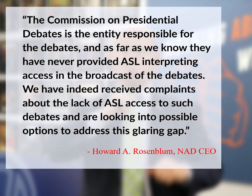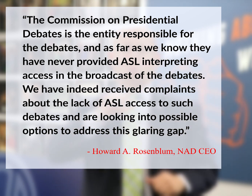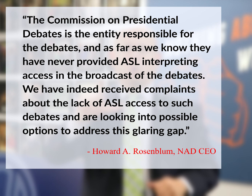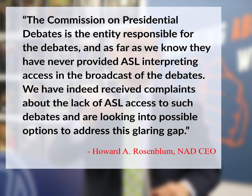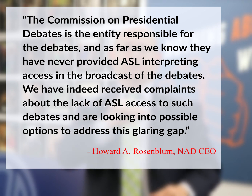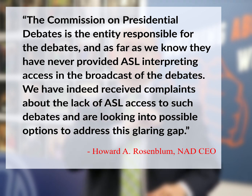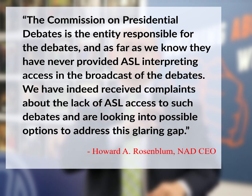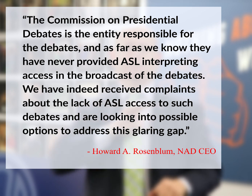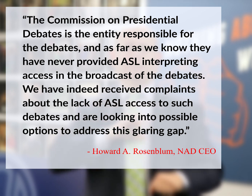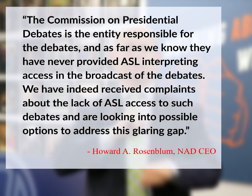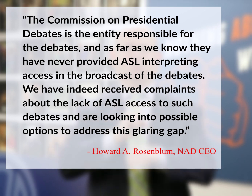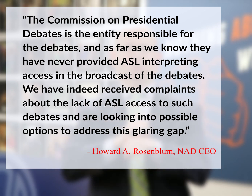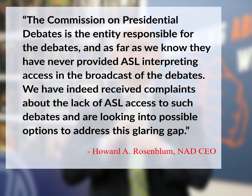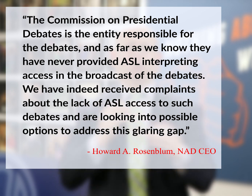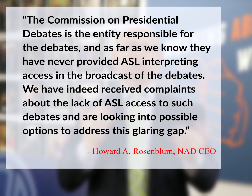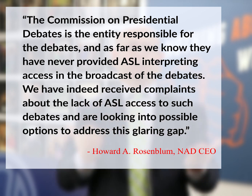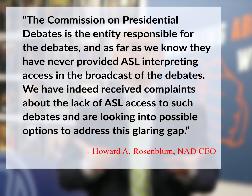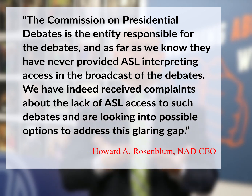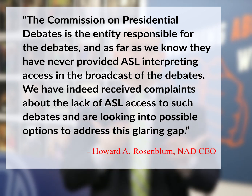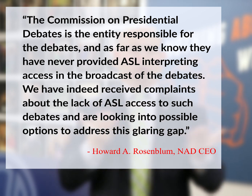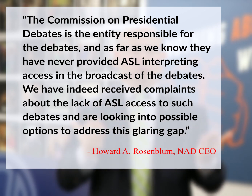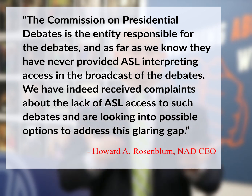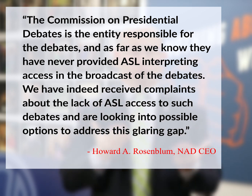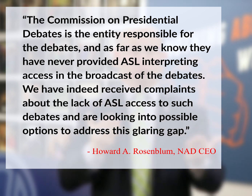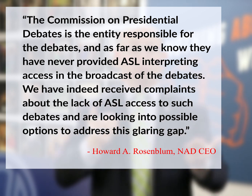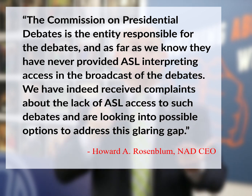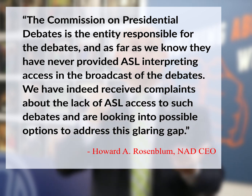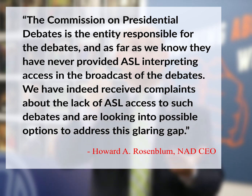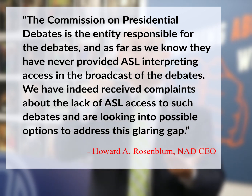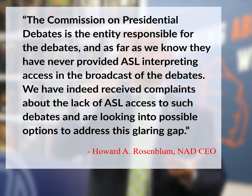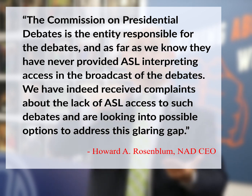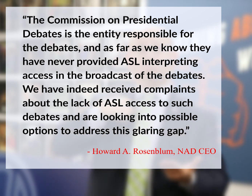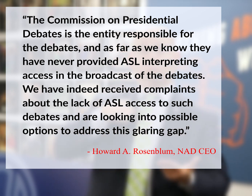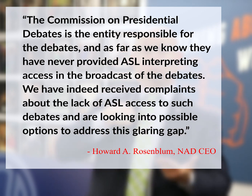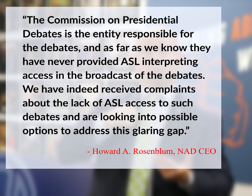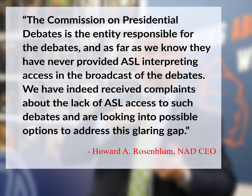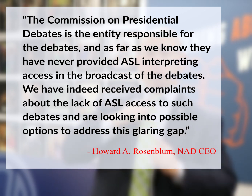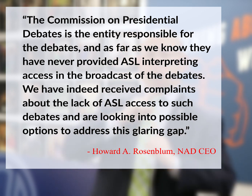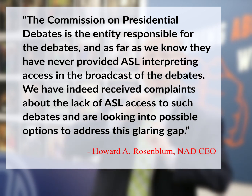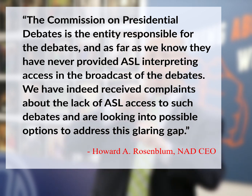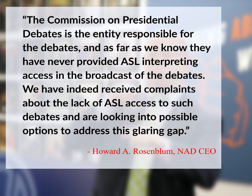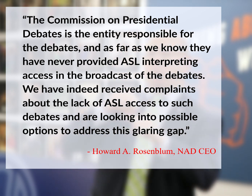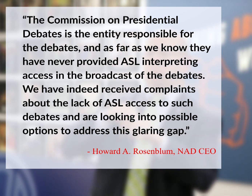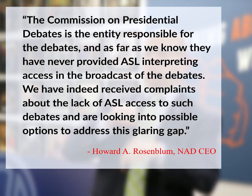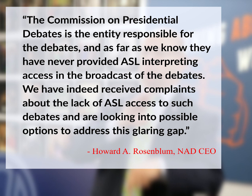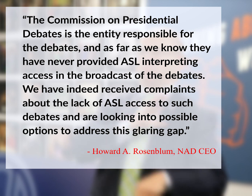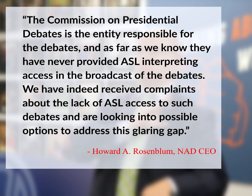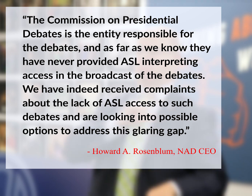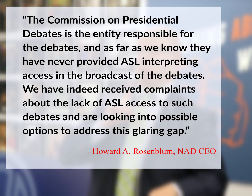We have indeed received complaints about the lack of ASL access to such debates and are looking into possible options